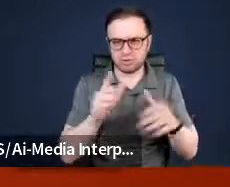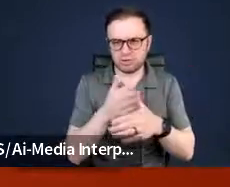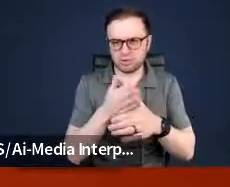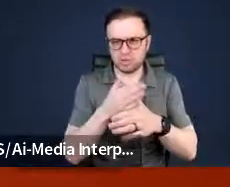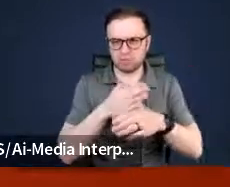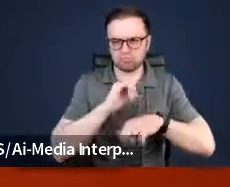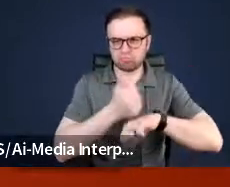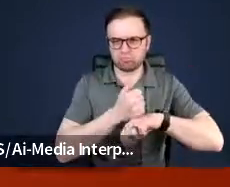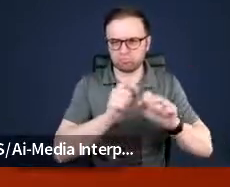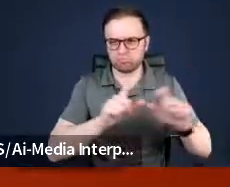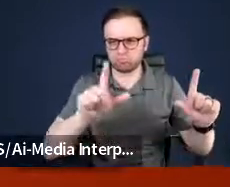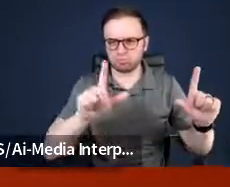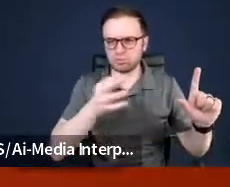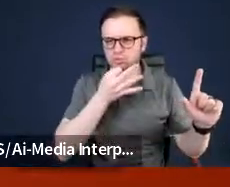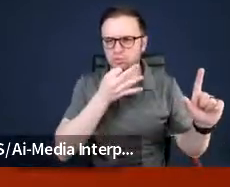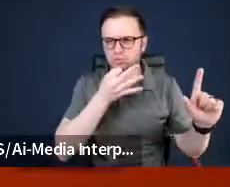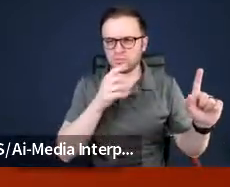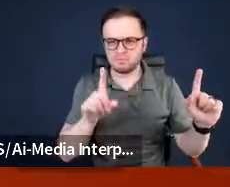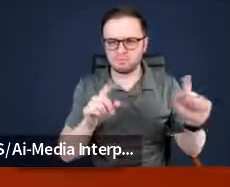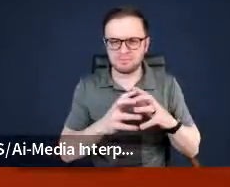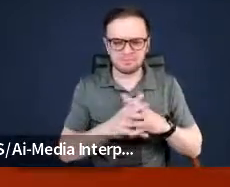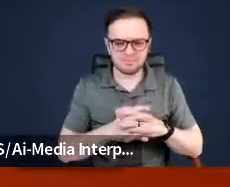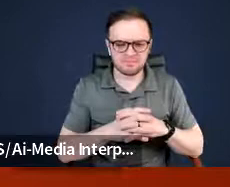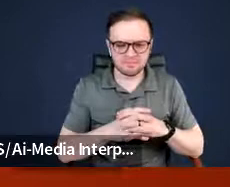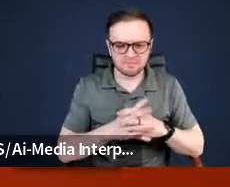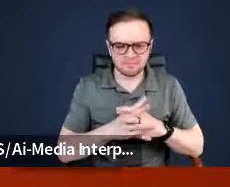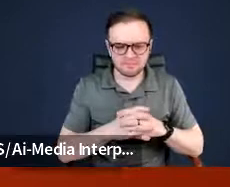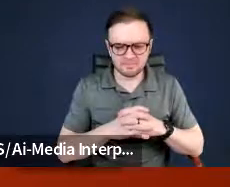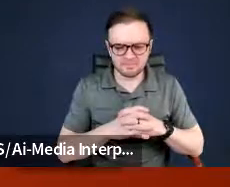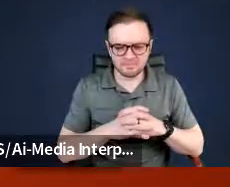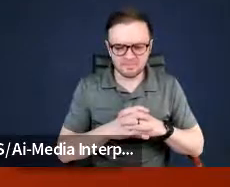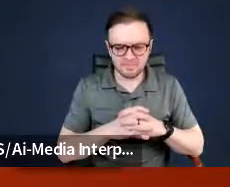so I'm going to take a moment and get my screen share